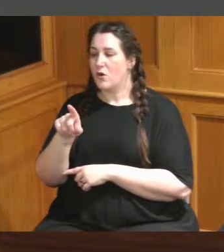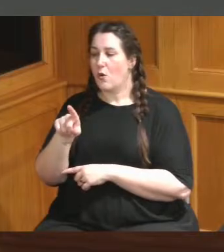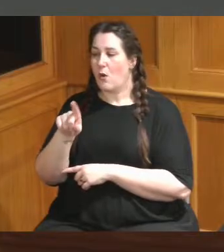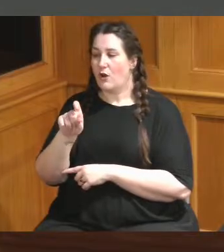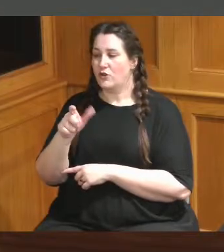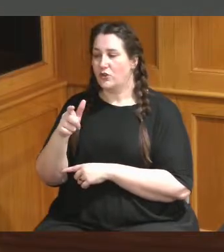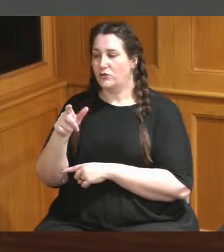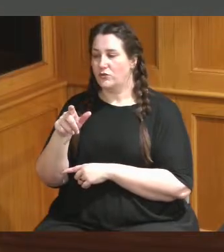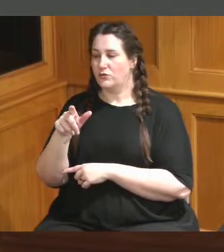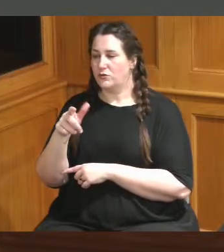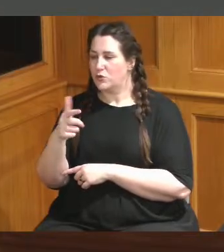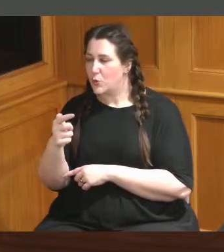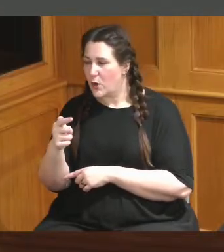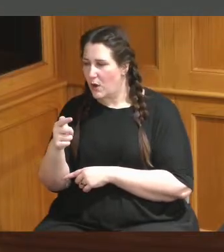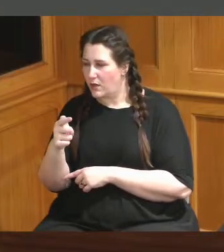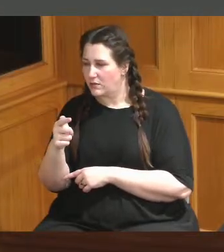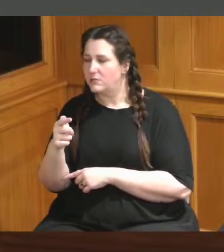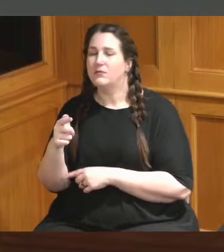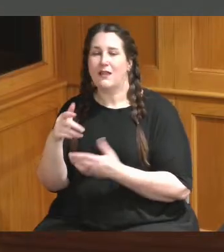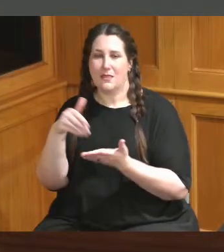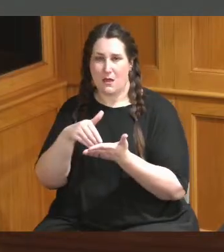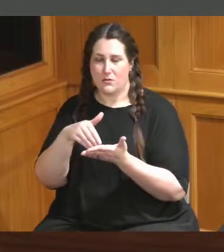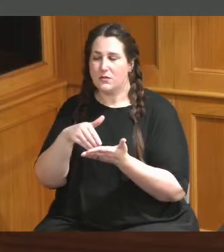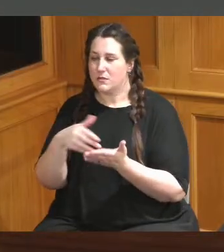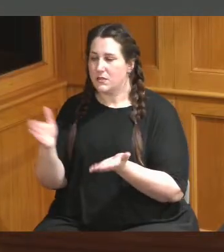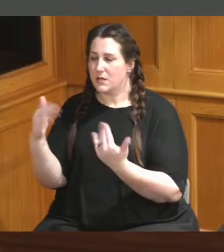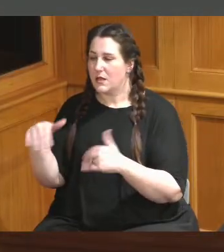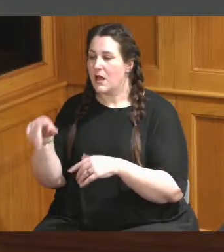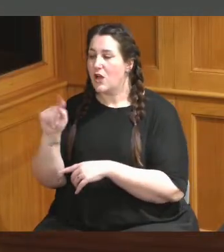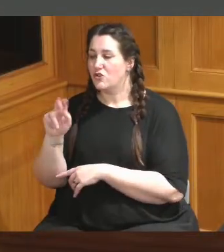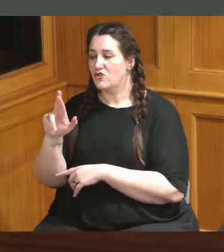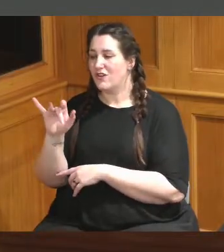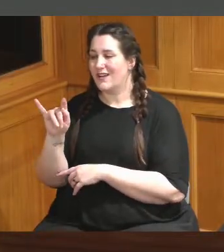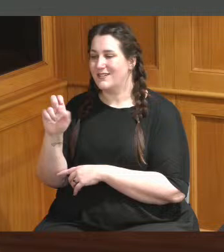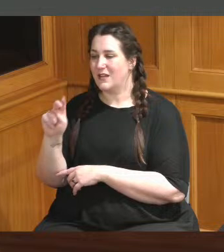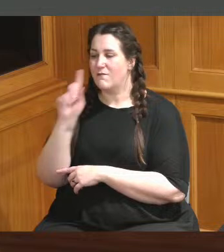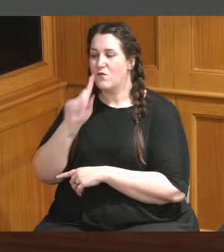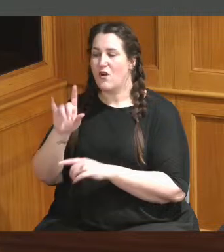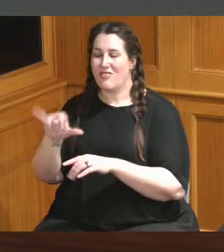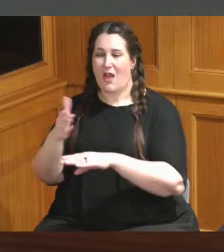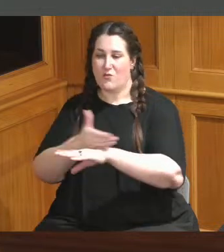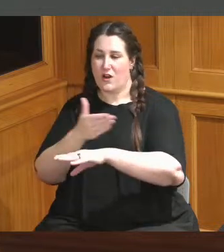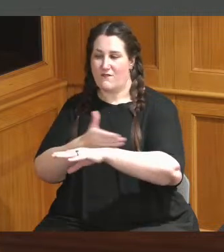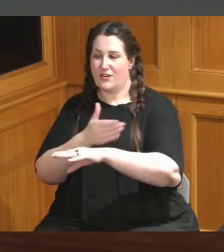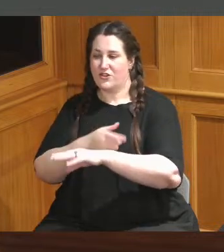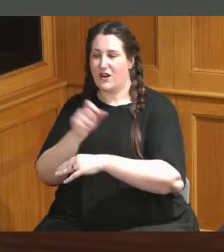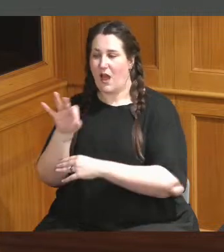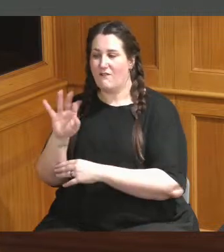of an invitation to bid and agreement with Triton Services for the renovation of the fourth floor at